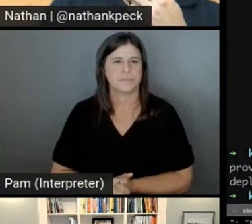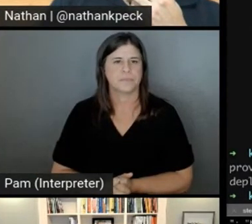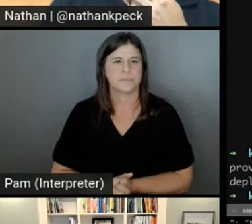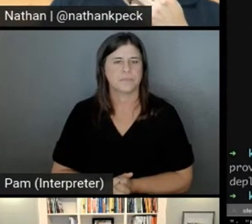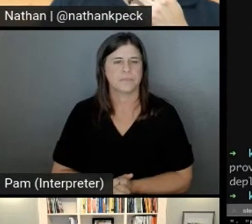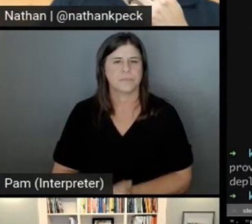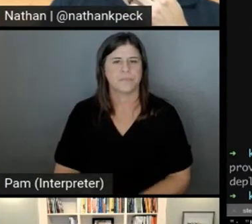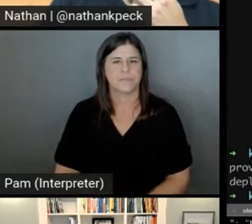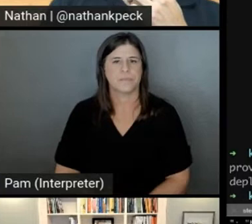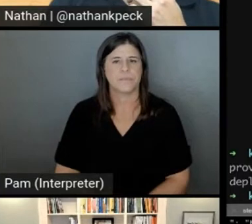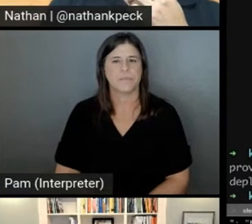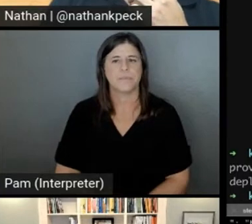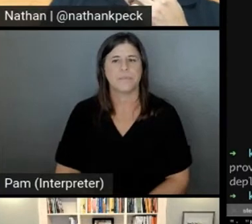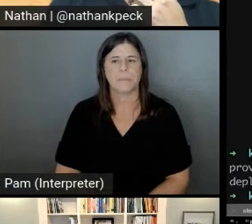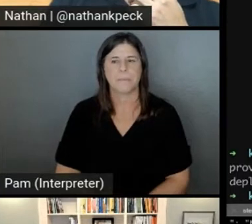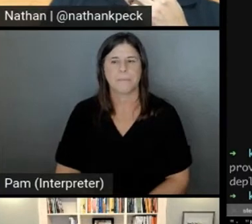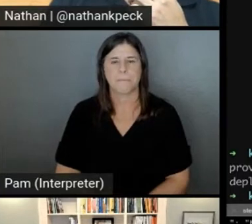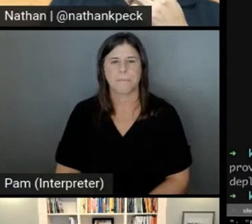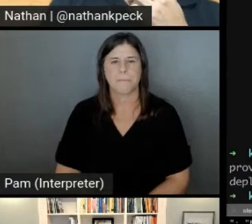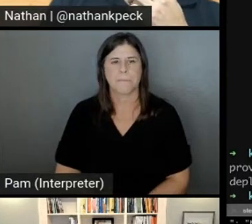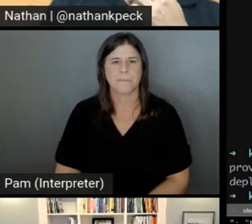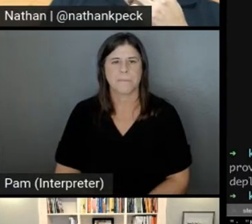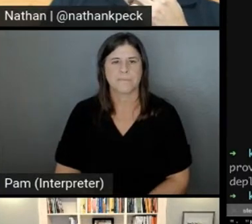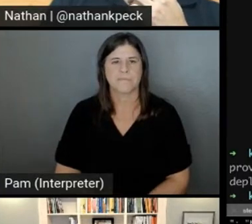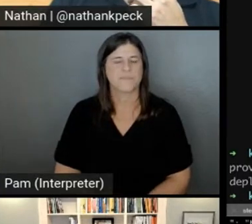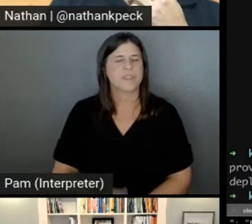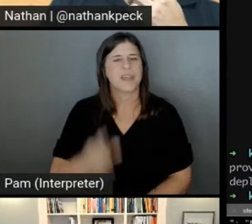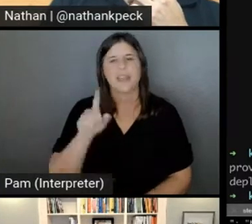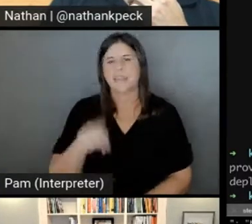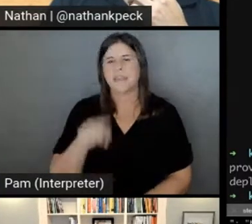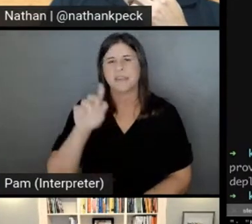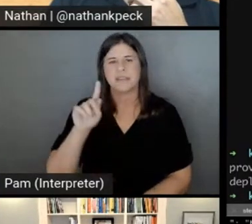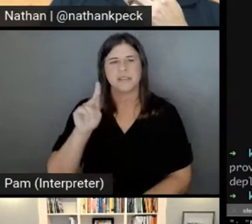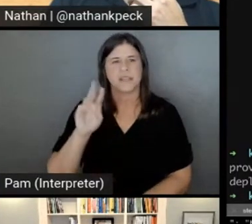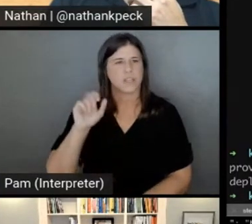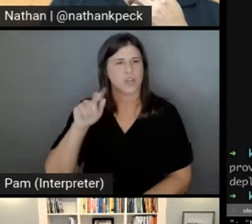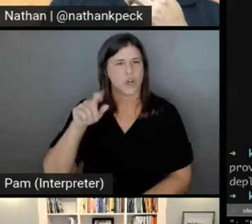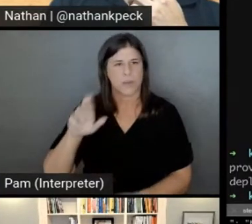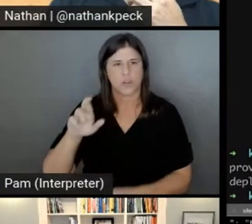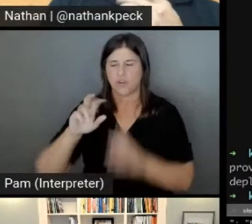So this is just a Karpenter after you turn it on, it starts all the controller, it starts watching